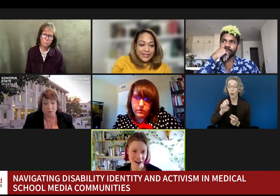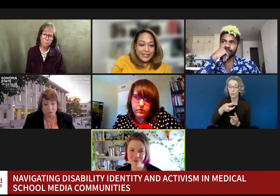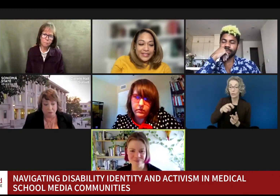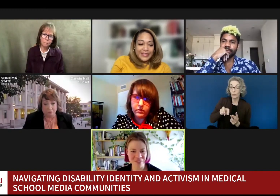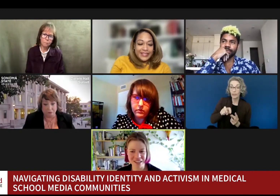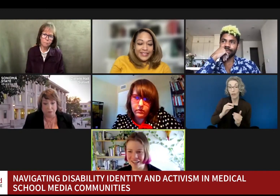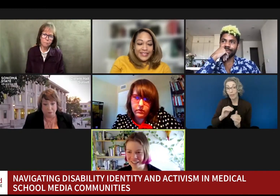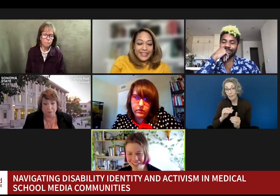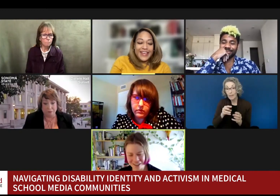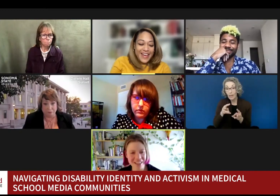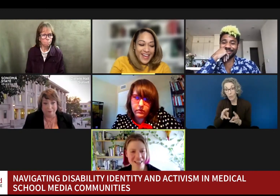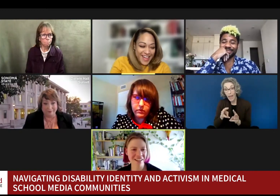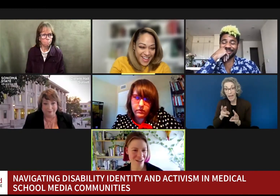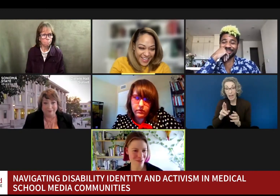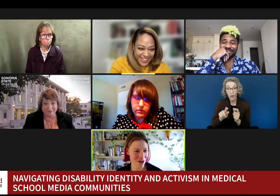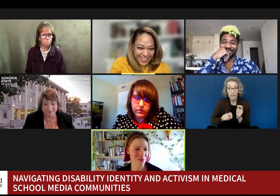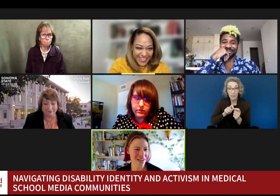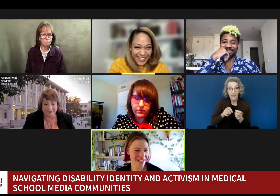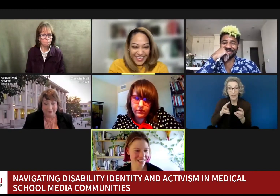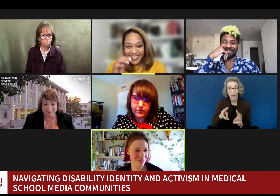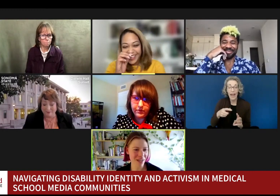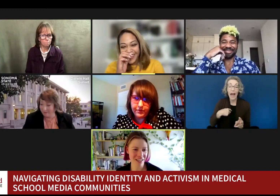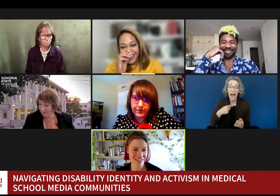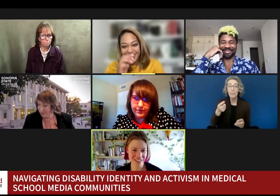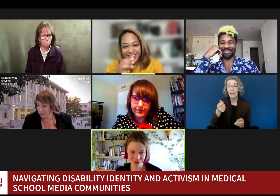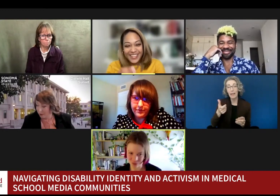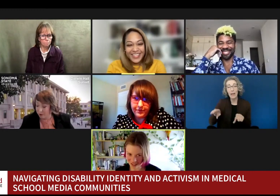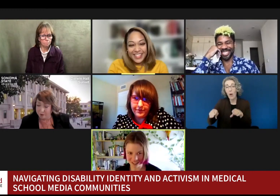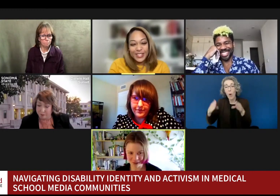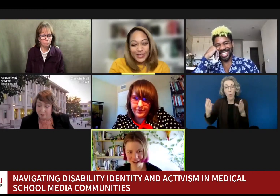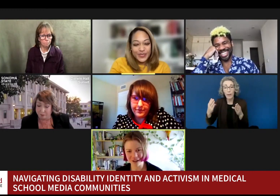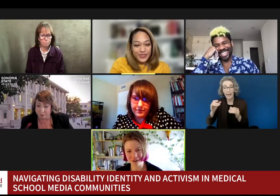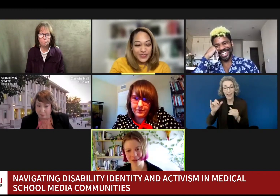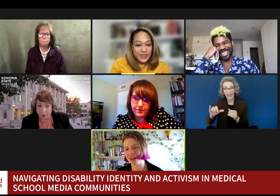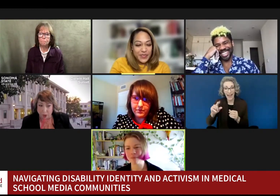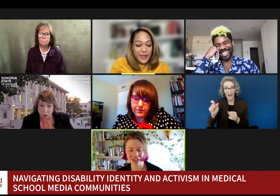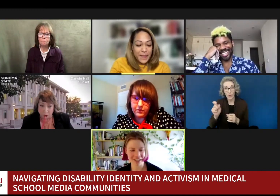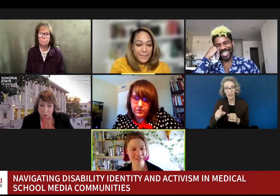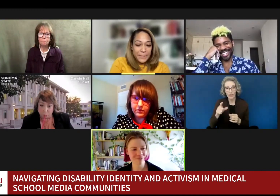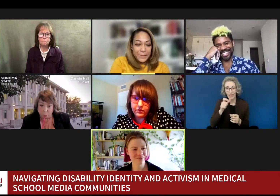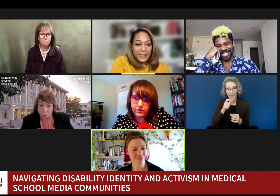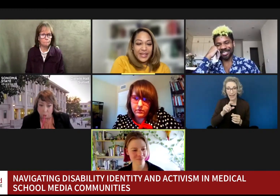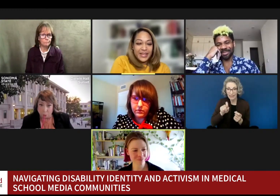I'm a little bit open ended because I want to see where you pick up on it.